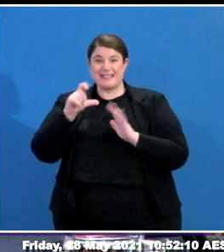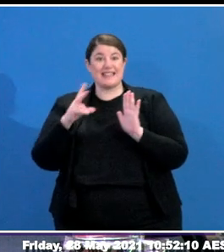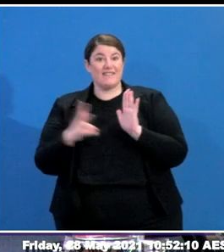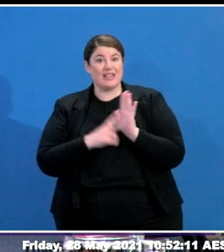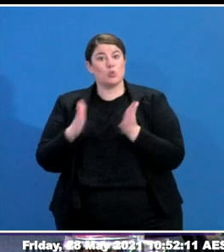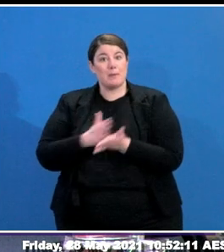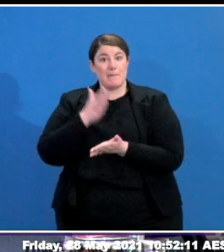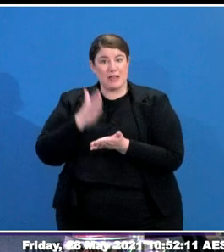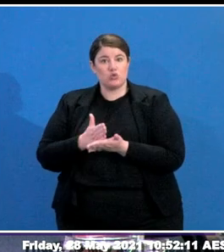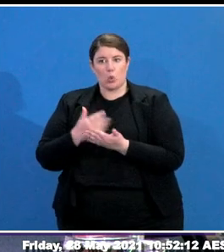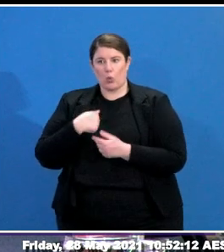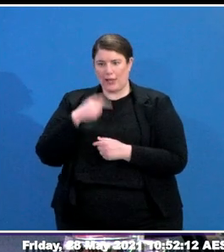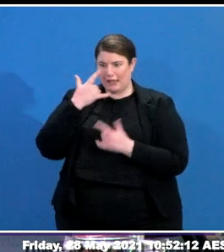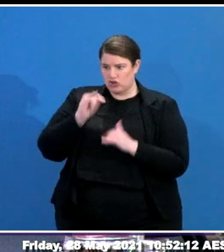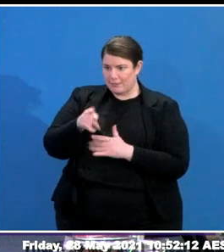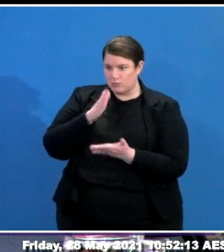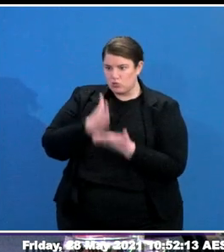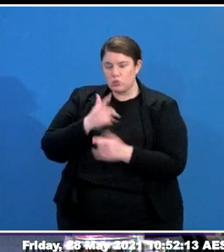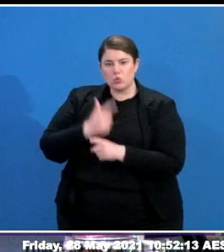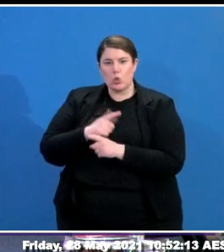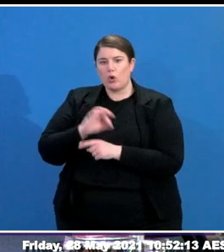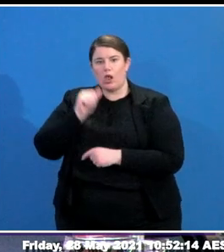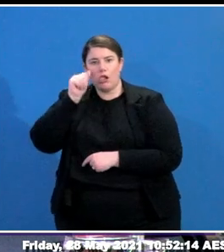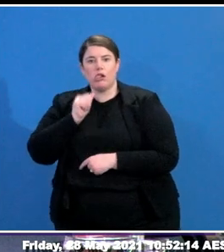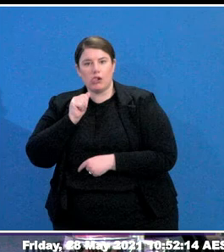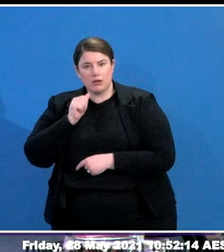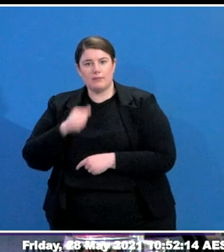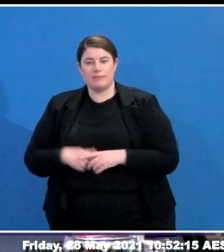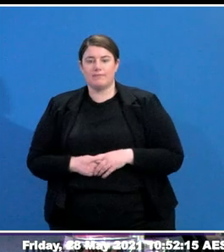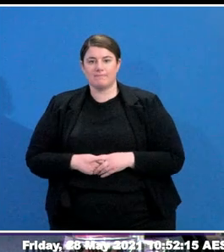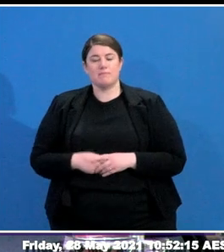are being deceitful. I think there are issues around the training of the staff.